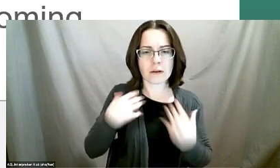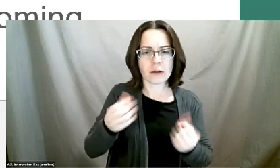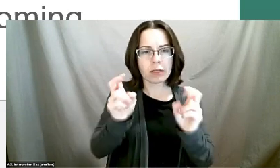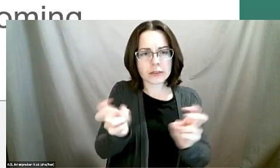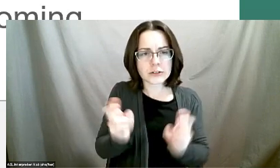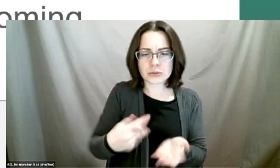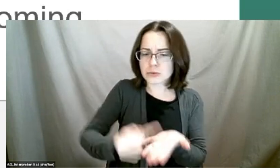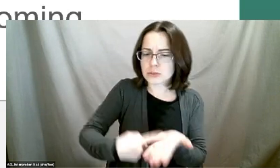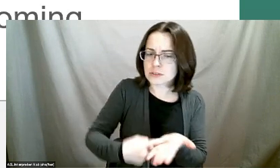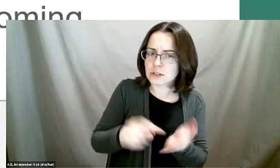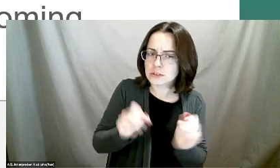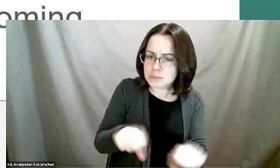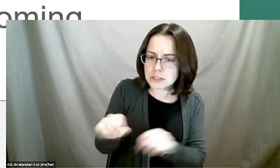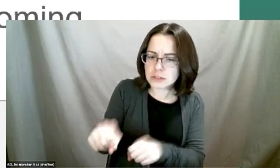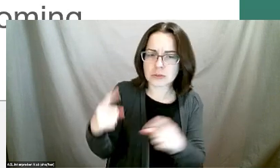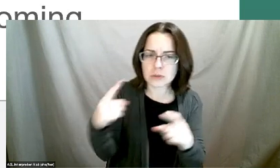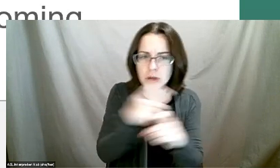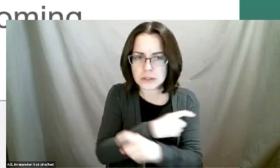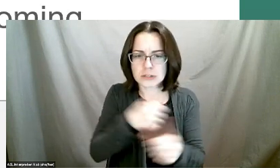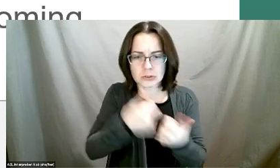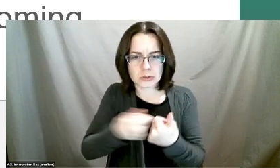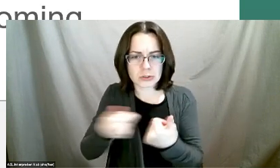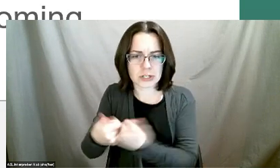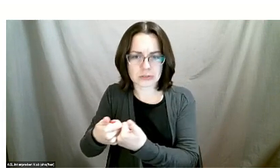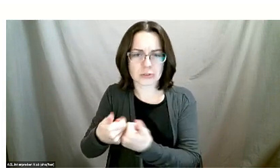Before considering a pregnancy.